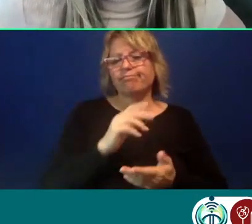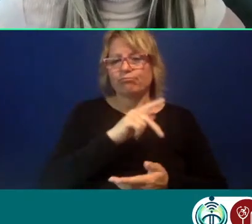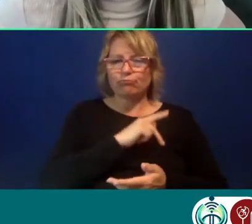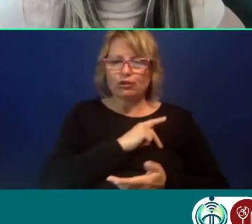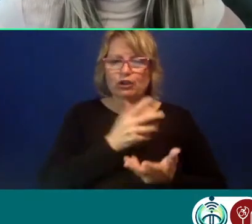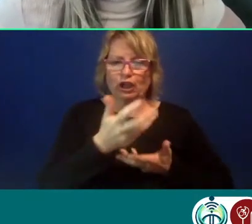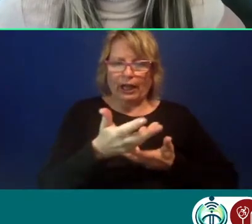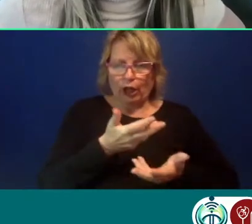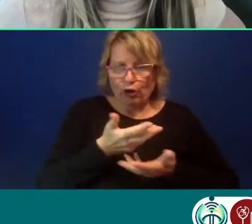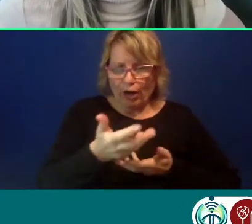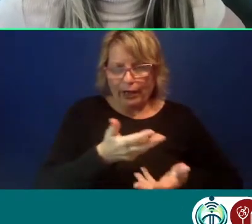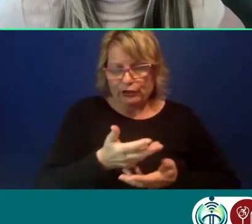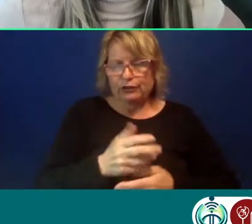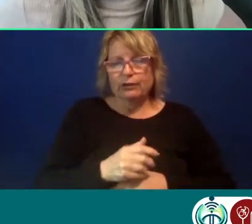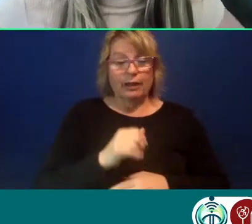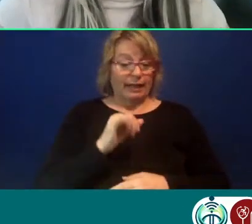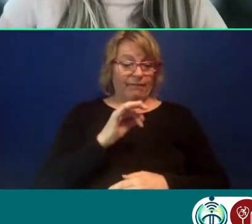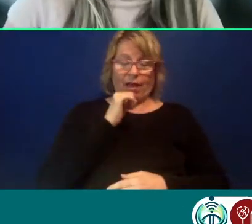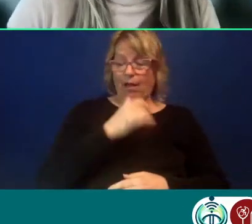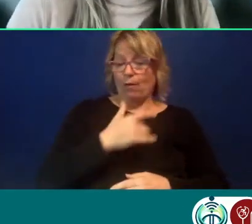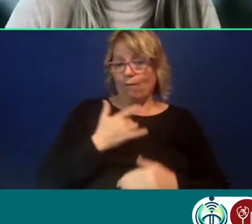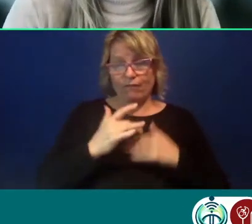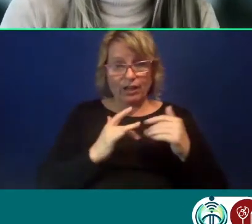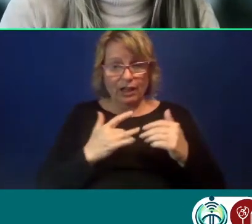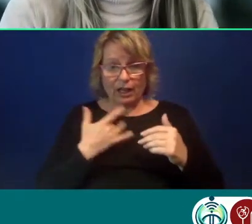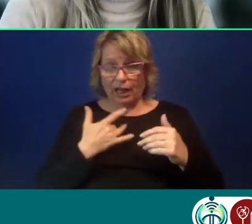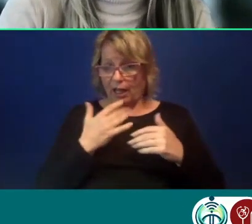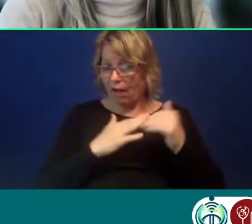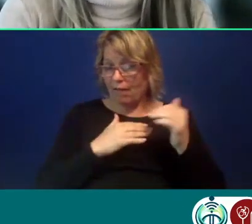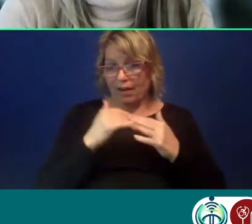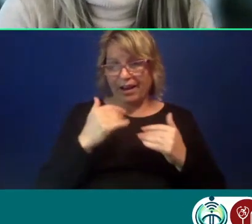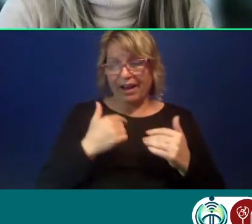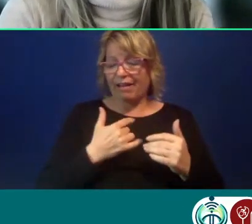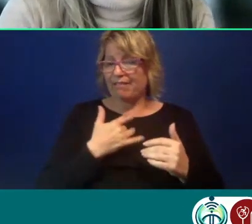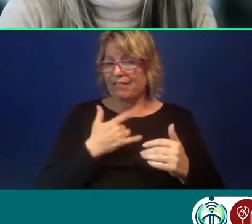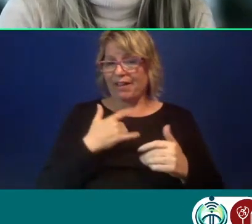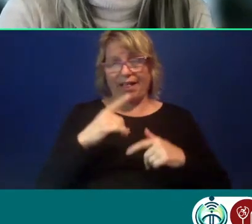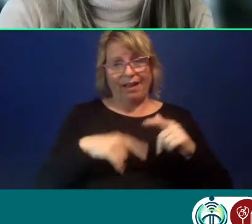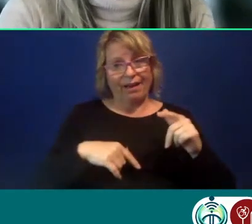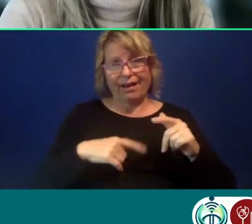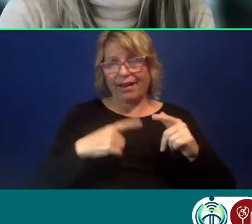So when I don't feel comfortable, I feel like I can't actually effectively communicate my